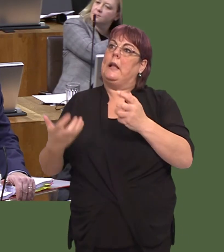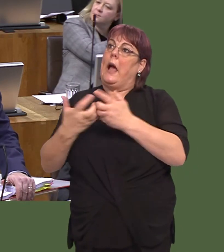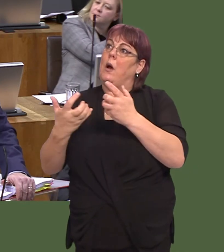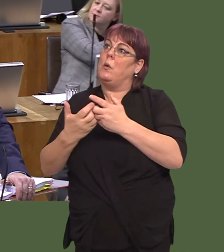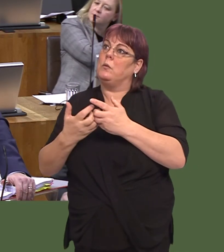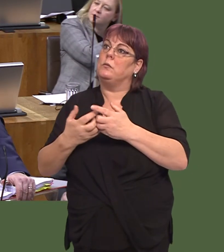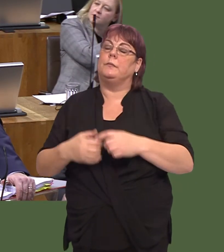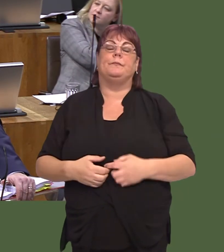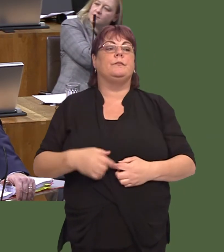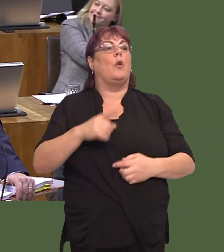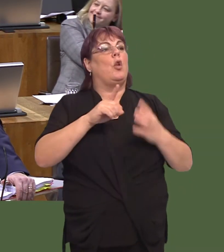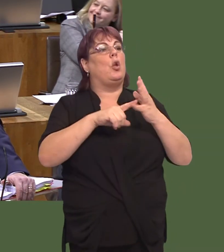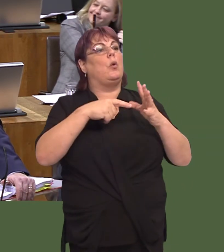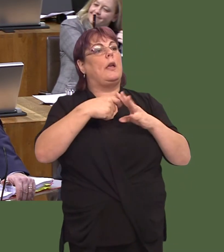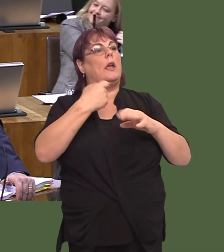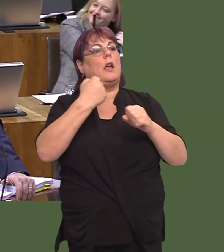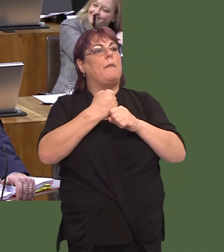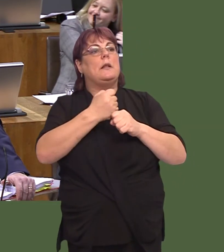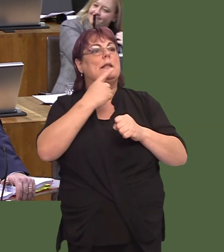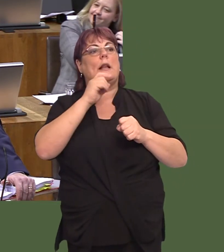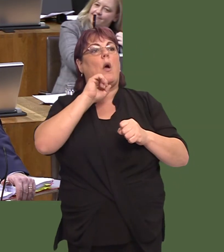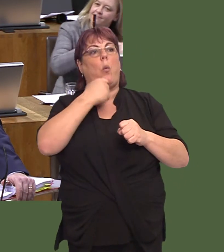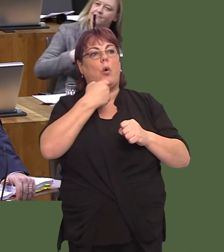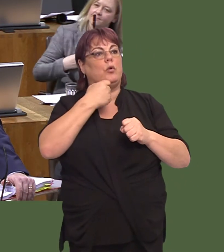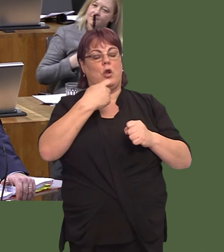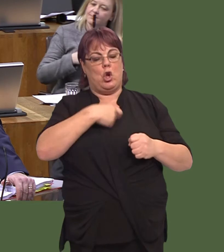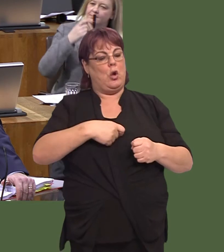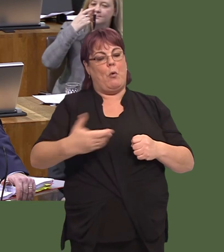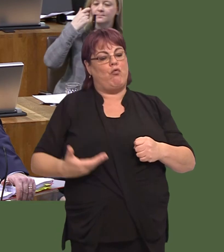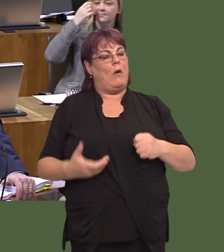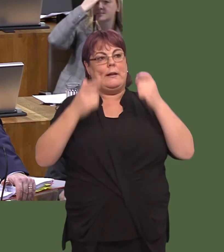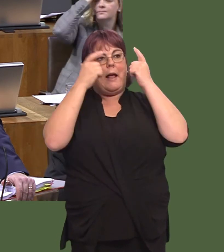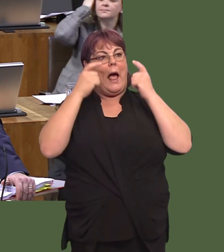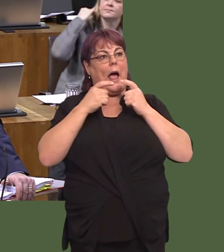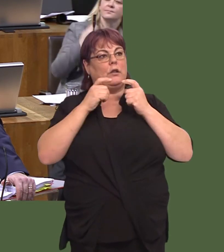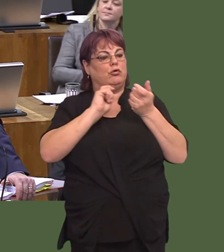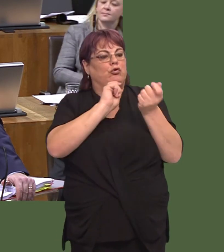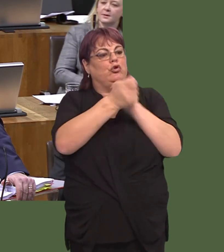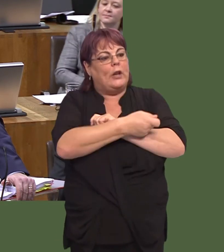wonít repeal or replace the Human Rights Act 1998 while the process of leaving the EU is under way.